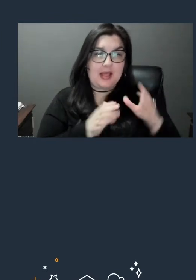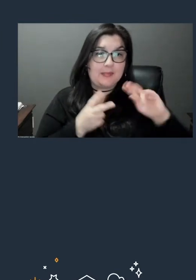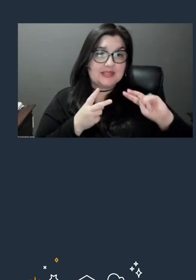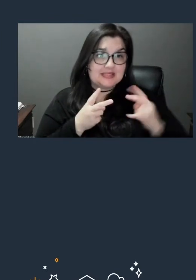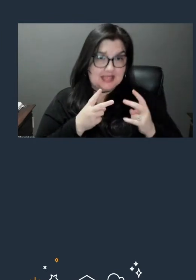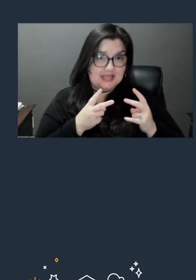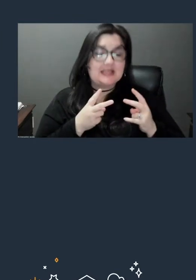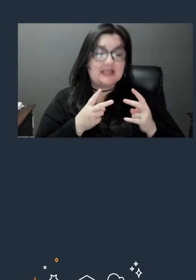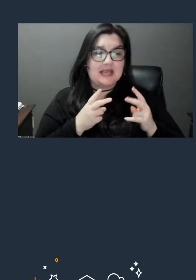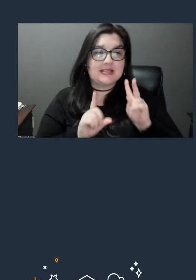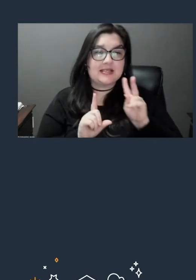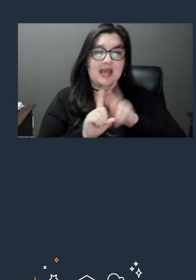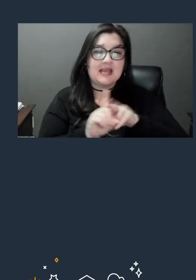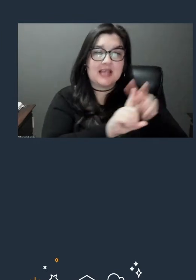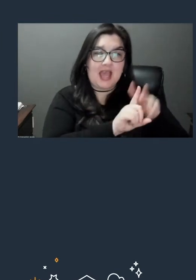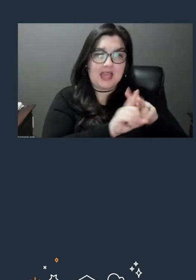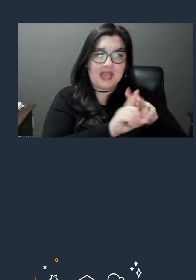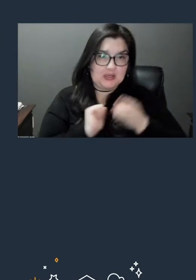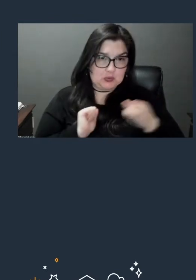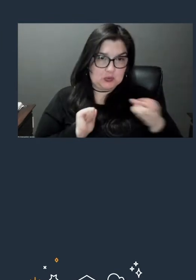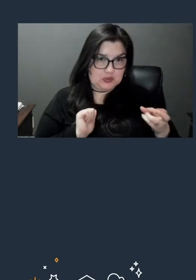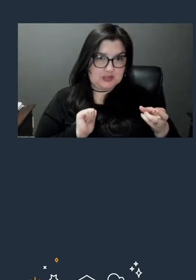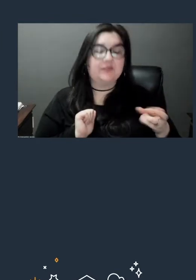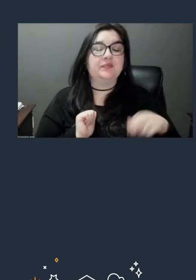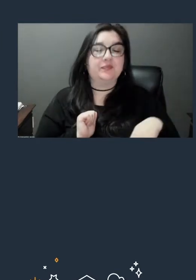So I'm going to create a resource assignment and provide it a name.